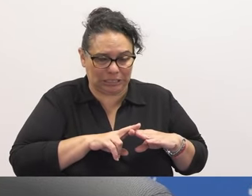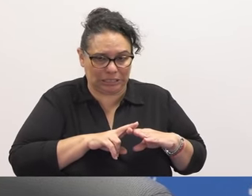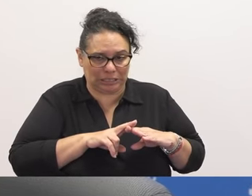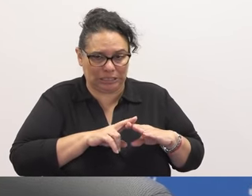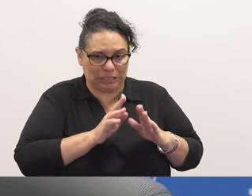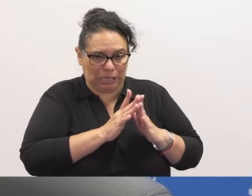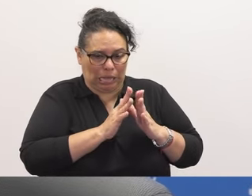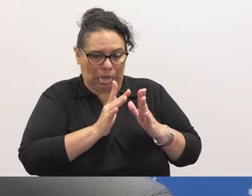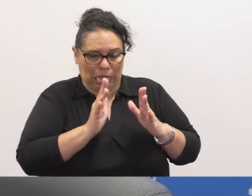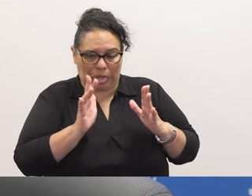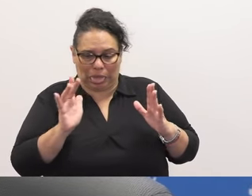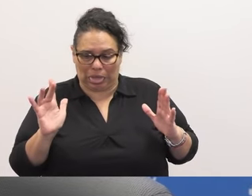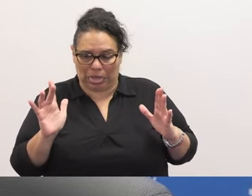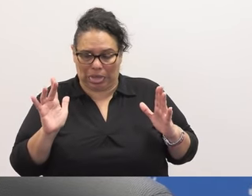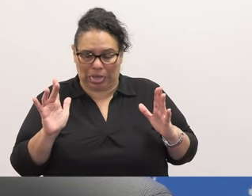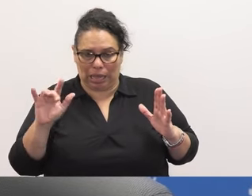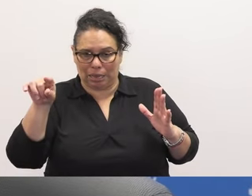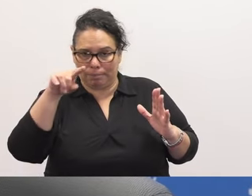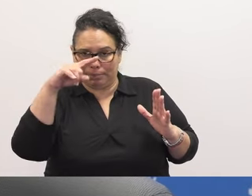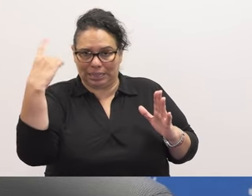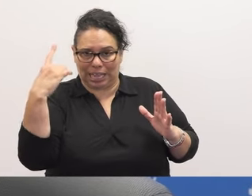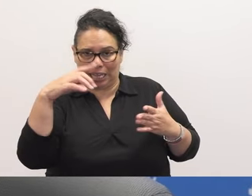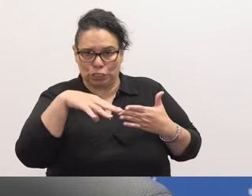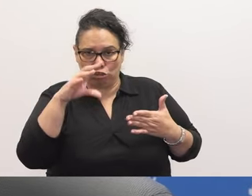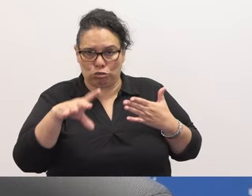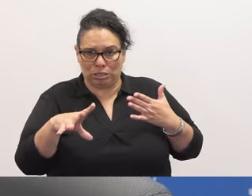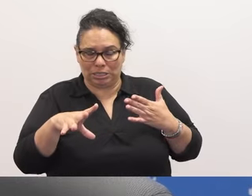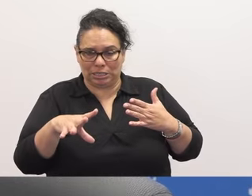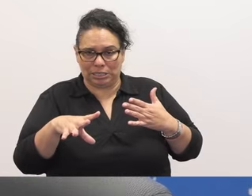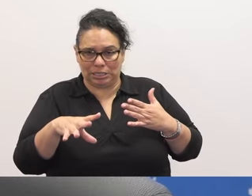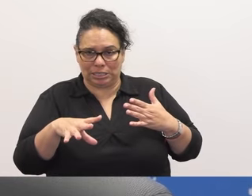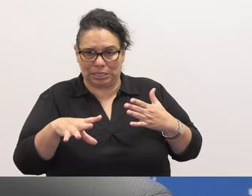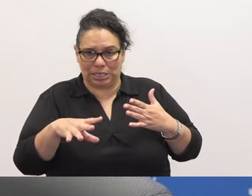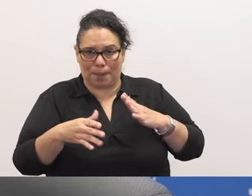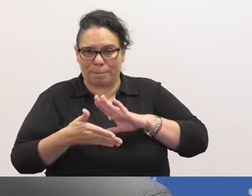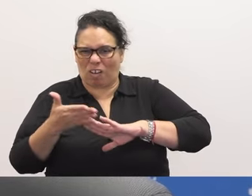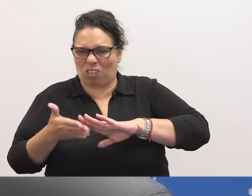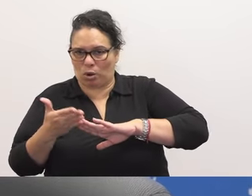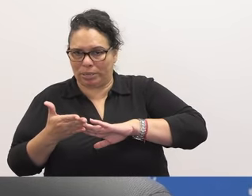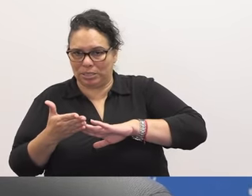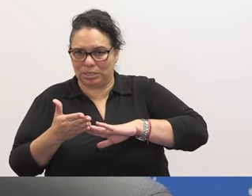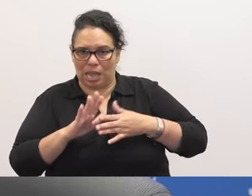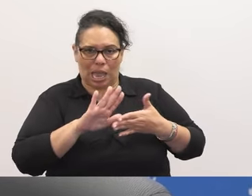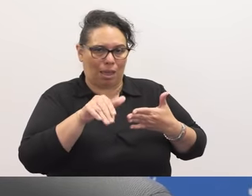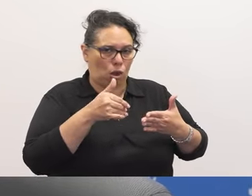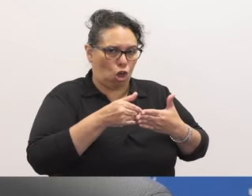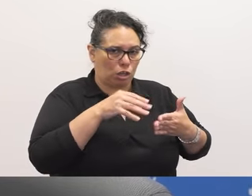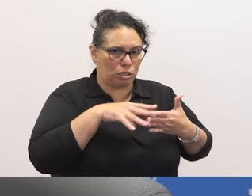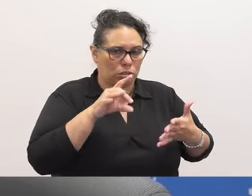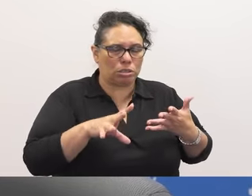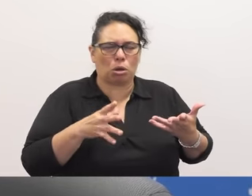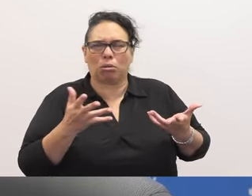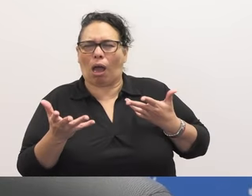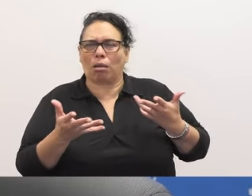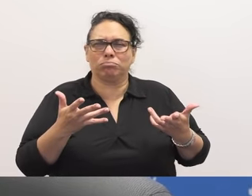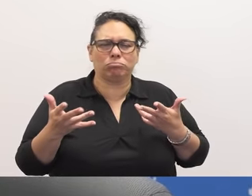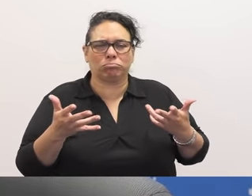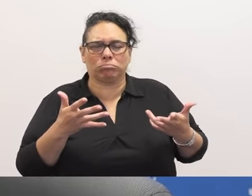between Black student performance and all students. So that's my reservation just rephrasing it,